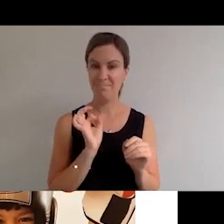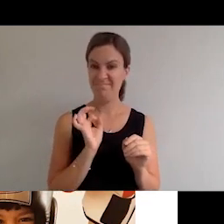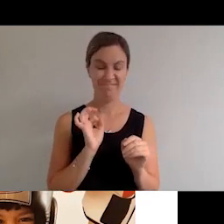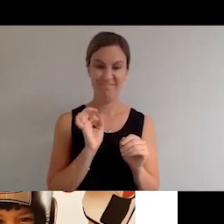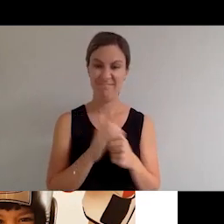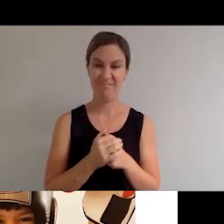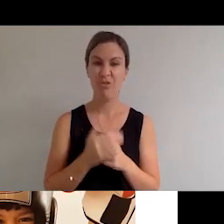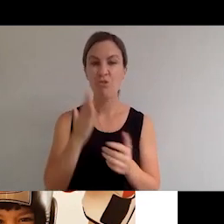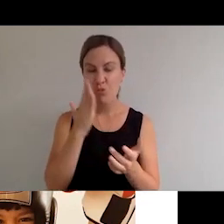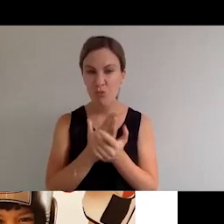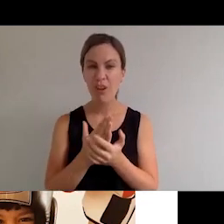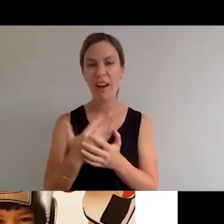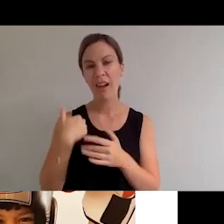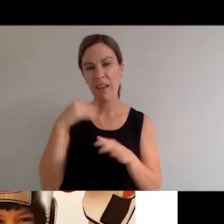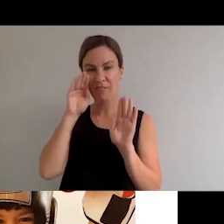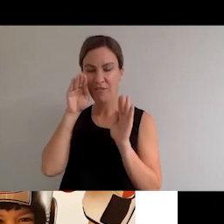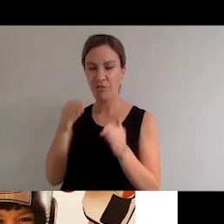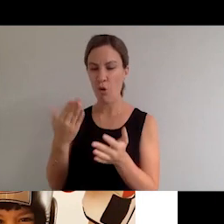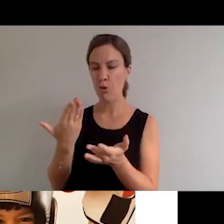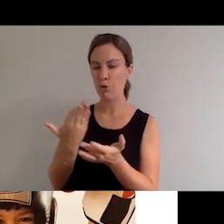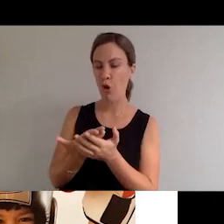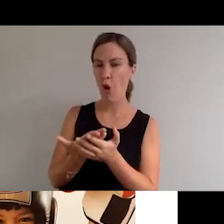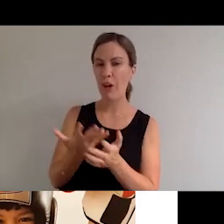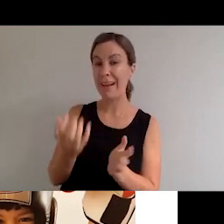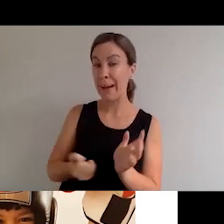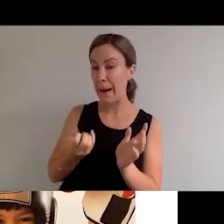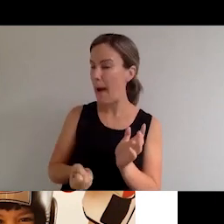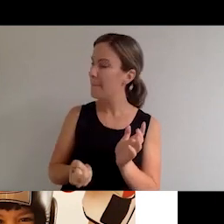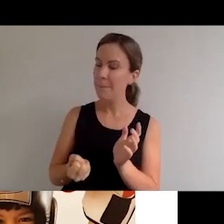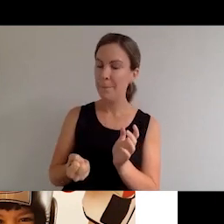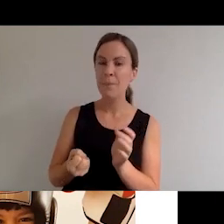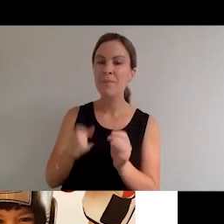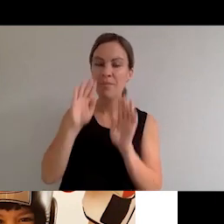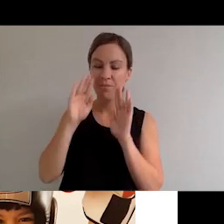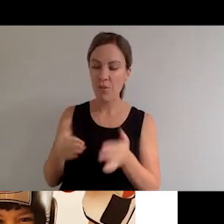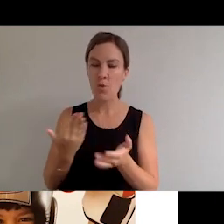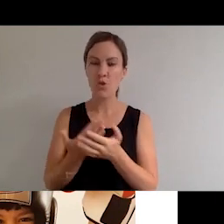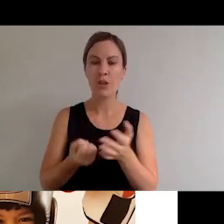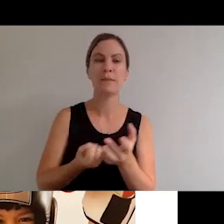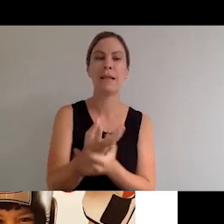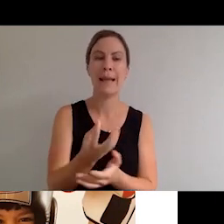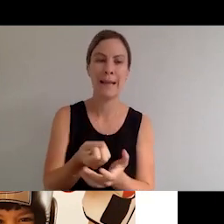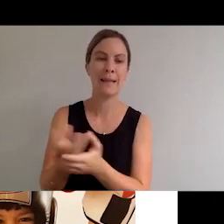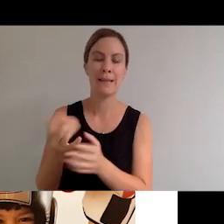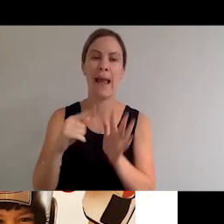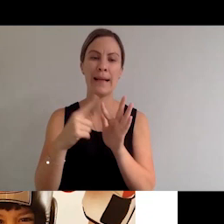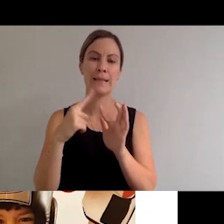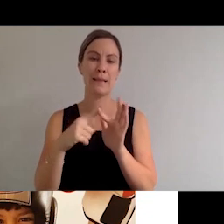So, that's what I'm going to spend most-of-my time on -- most of Miss Time on today. Income -